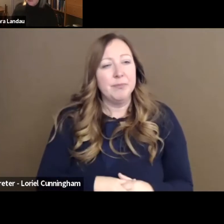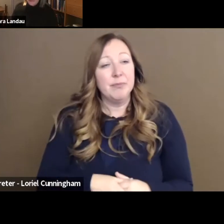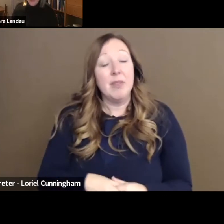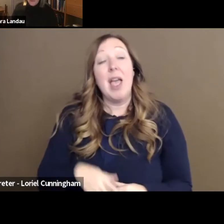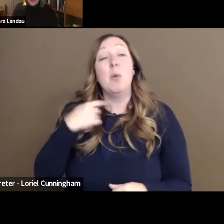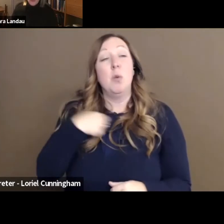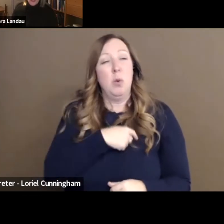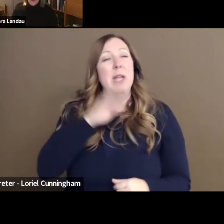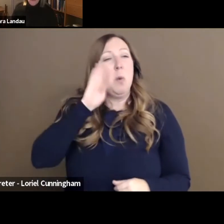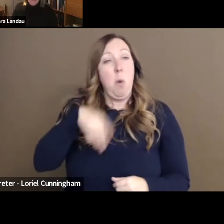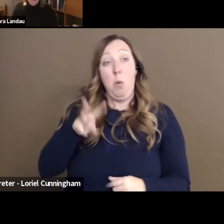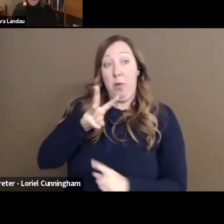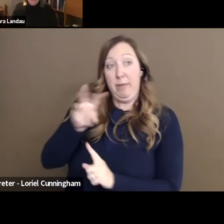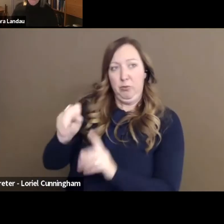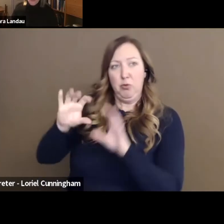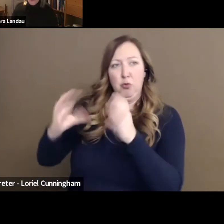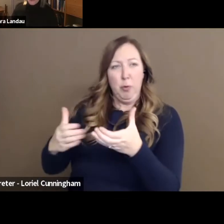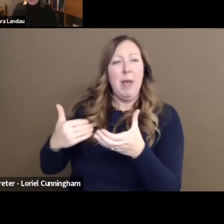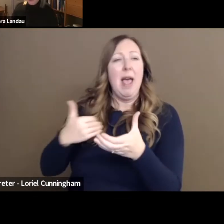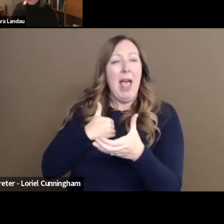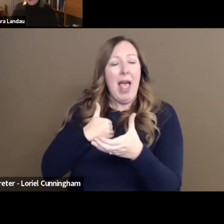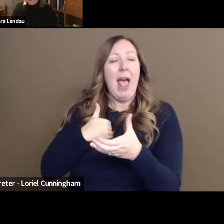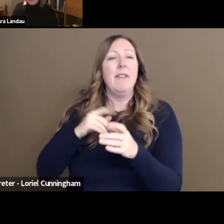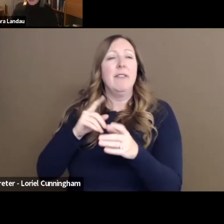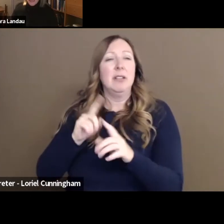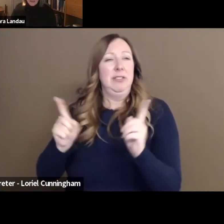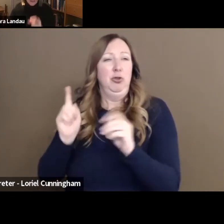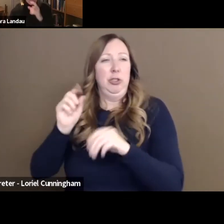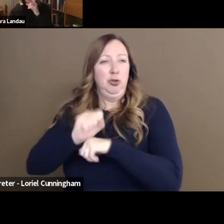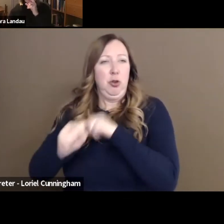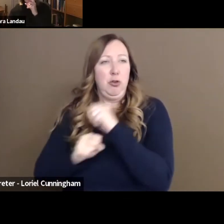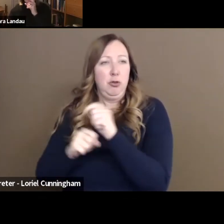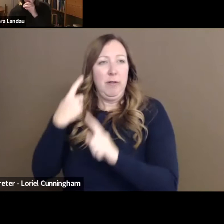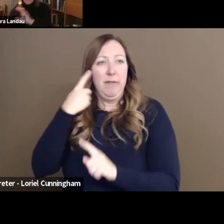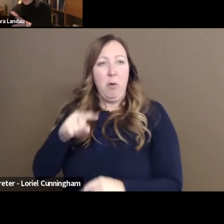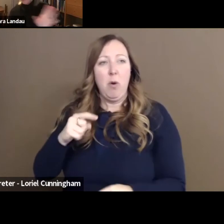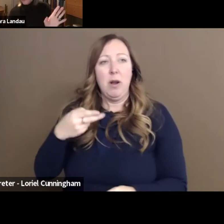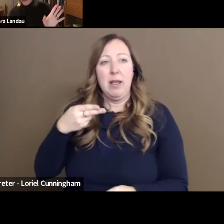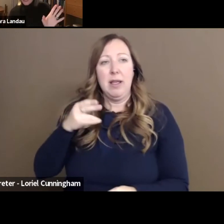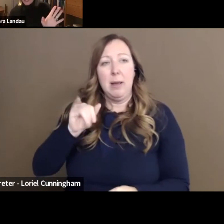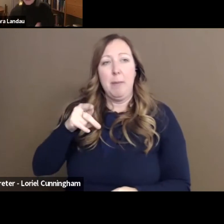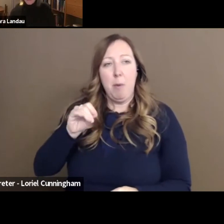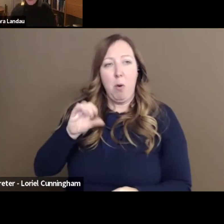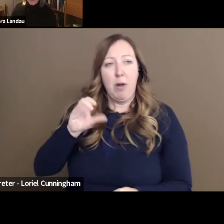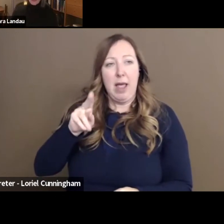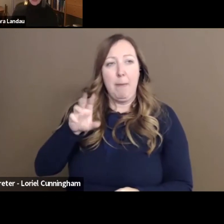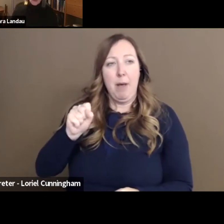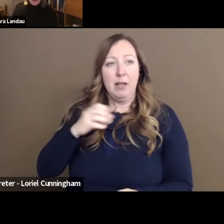people with williams syndrome so the experiment goes like this